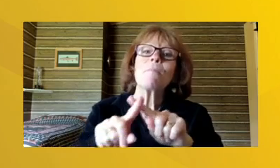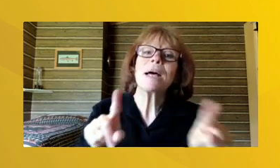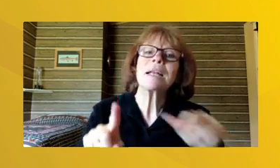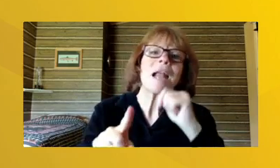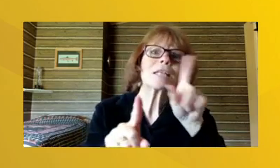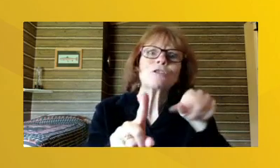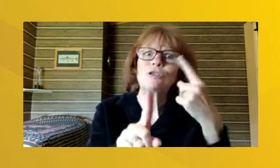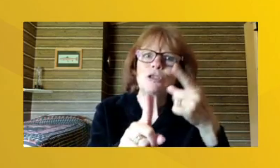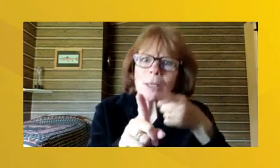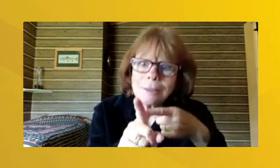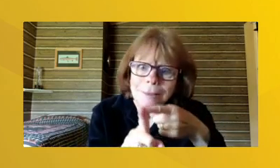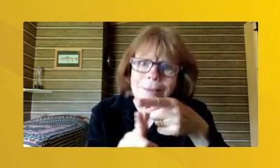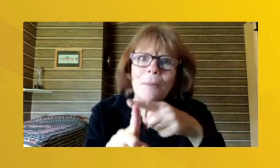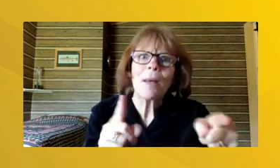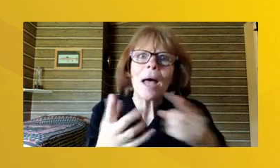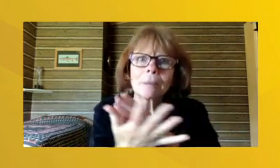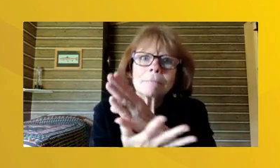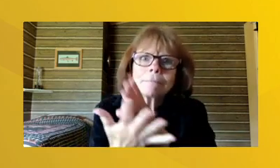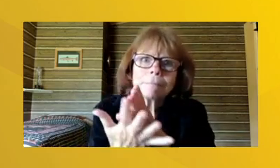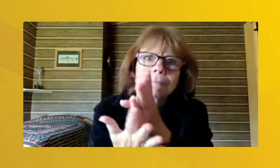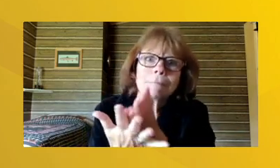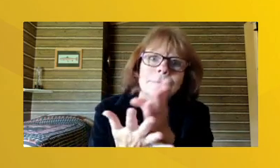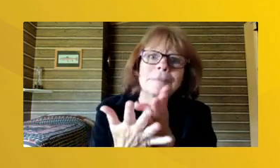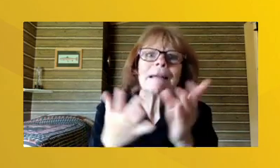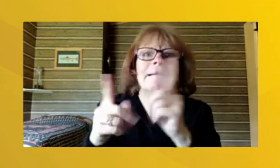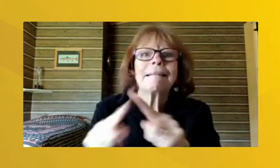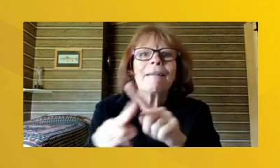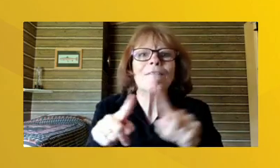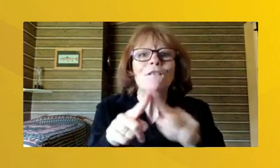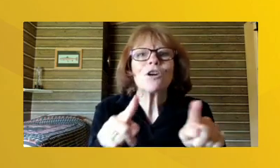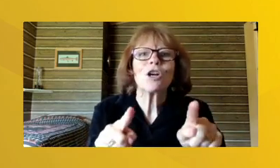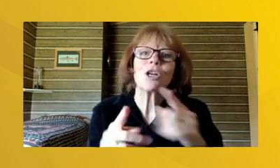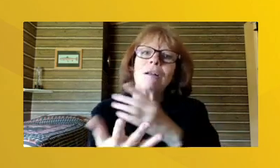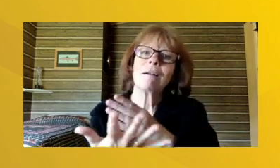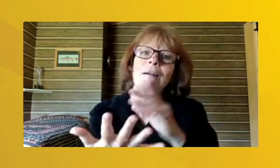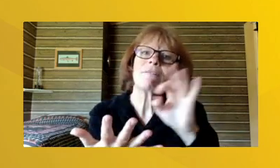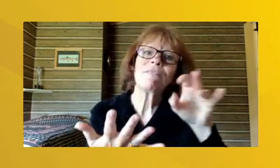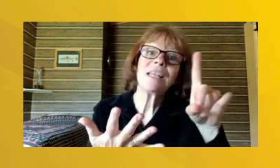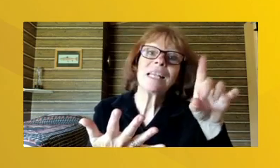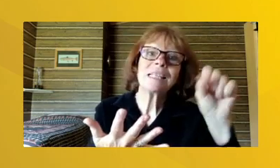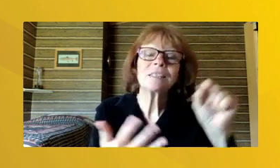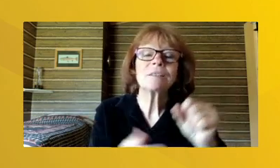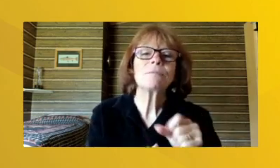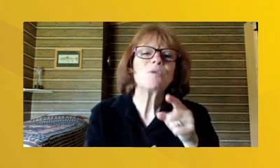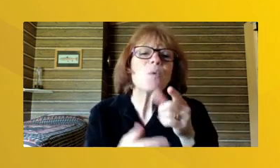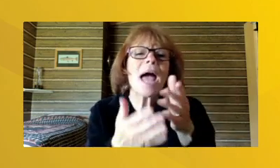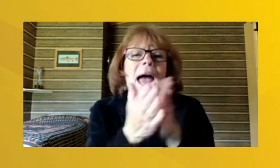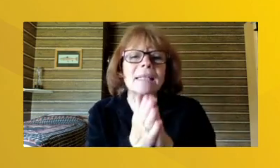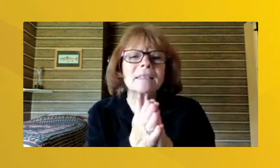So we have, of course, the question that is asked about the animal, and we could ask a